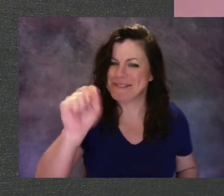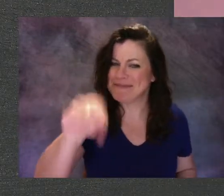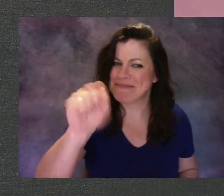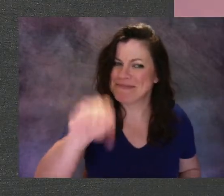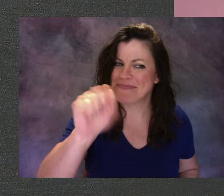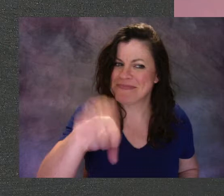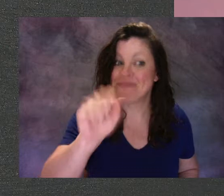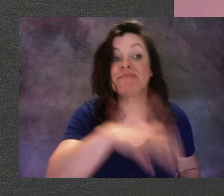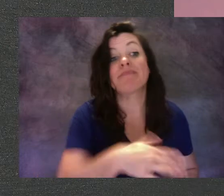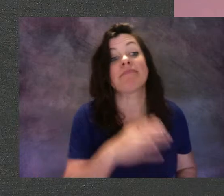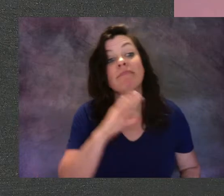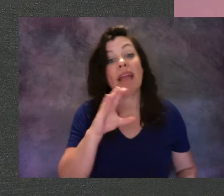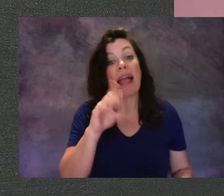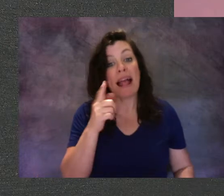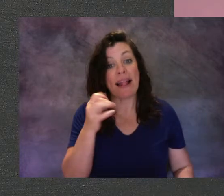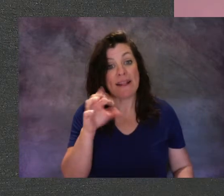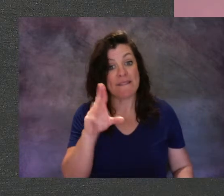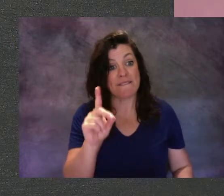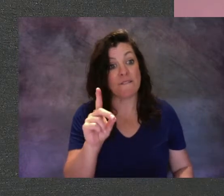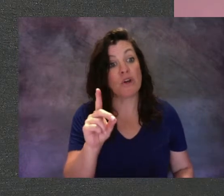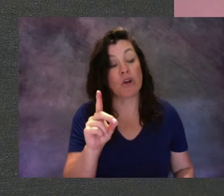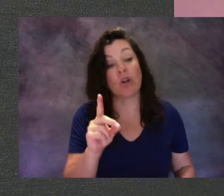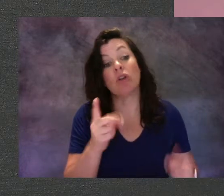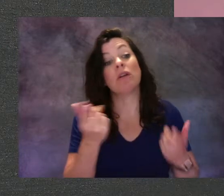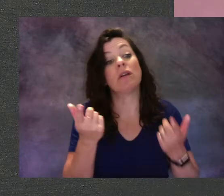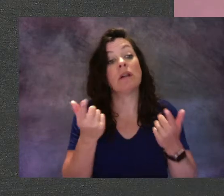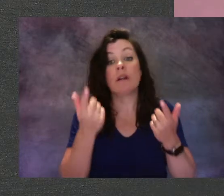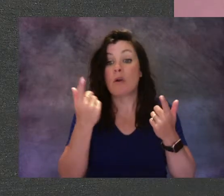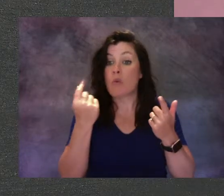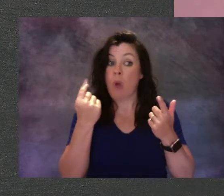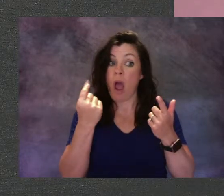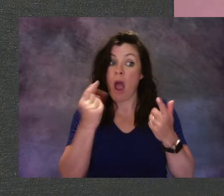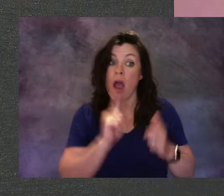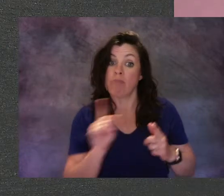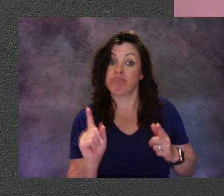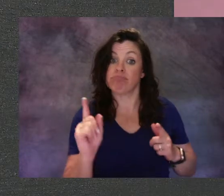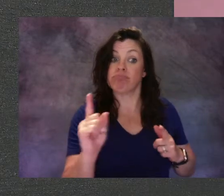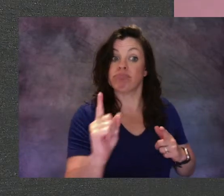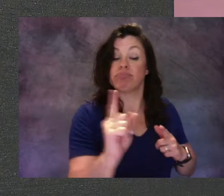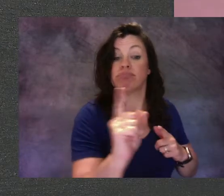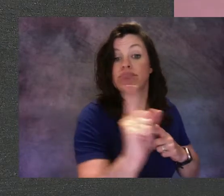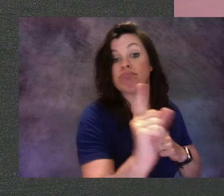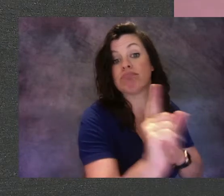Clifford says, "Excuse me," when he needs to pass in front of people.